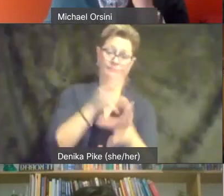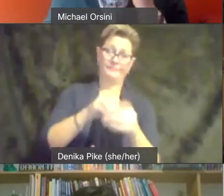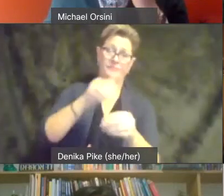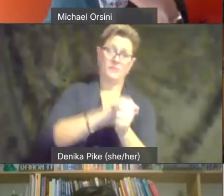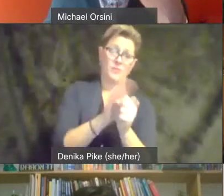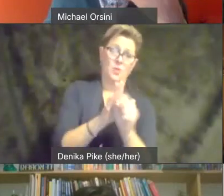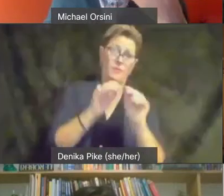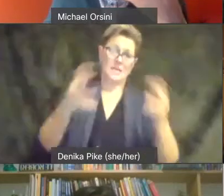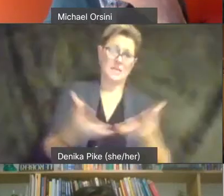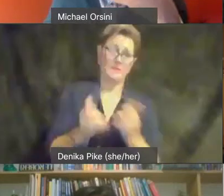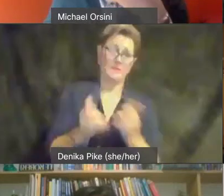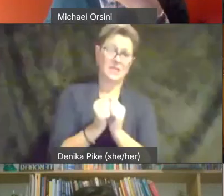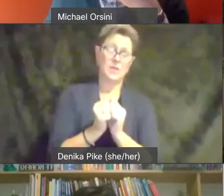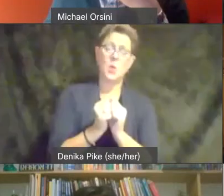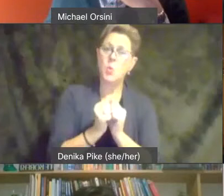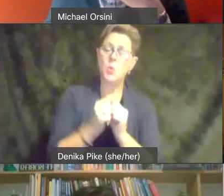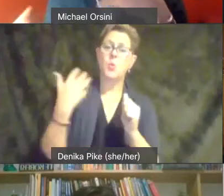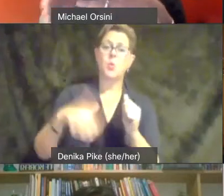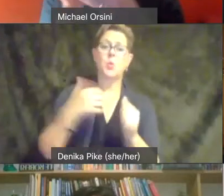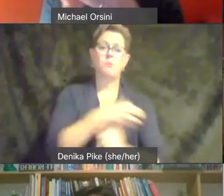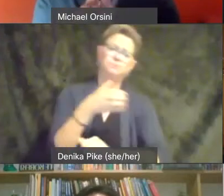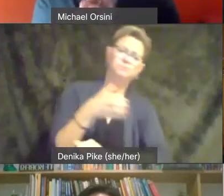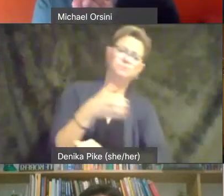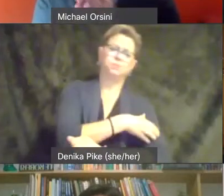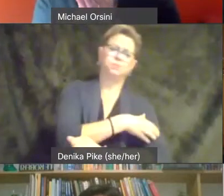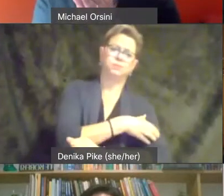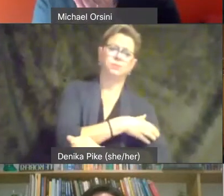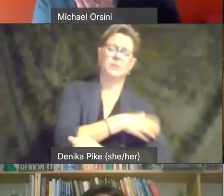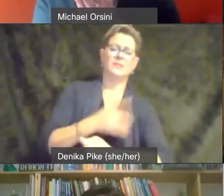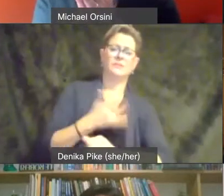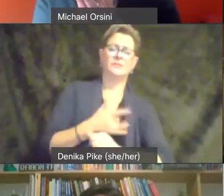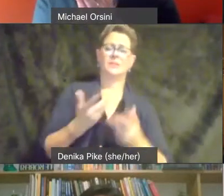though that's a really kind of powerful way of bringing connecting people who,